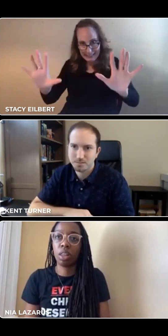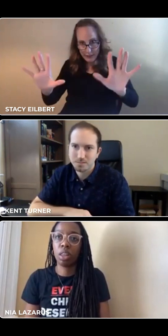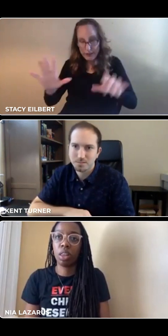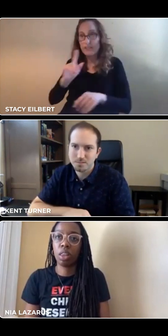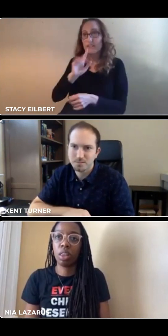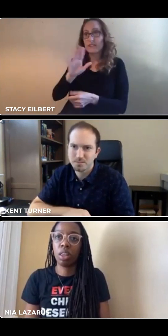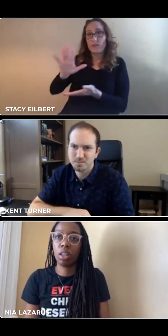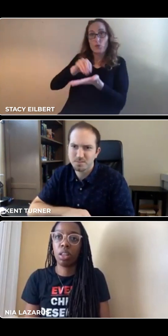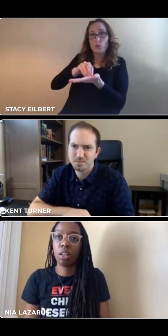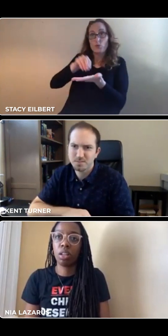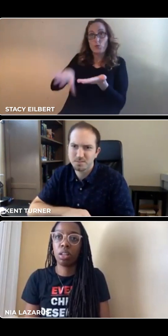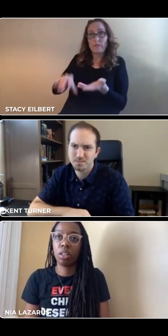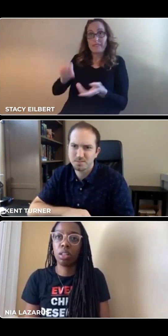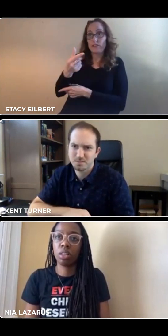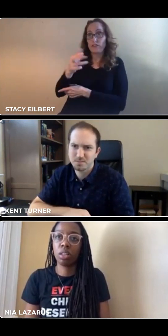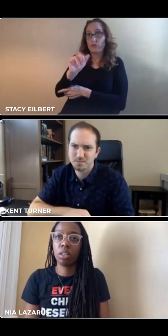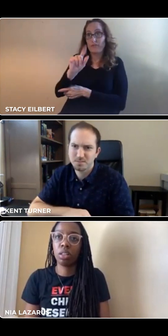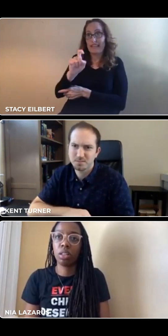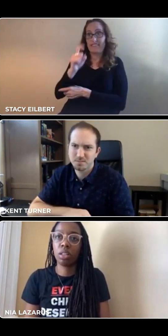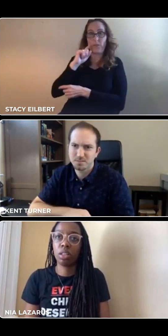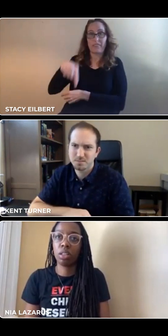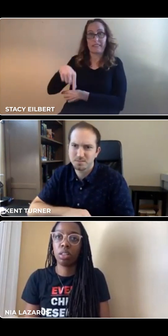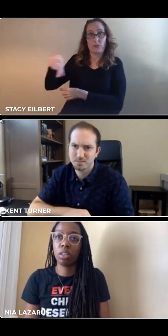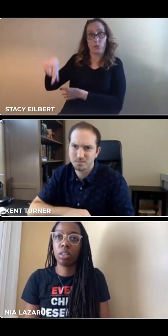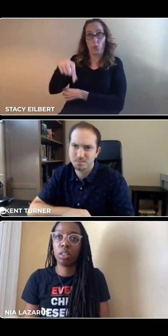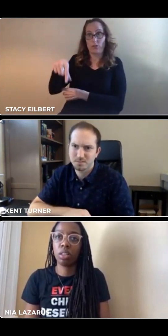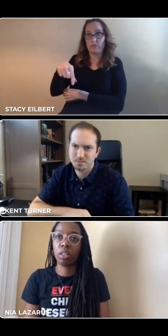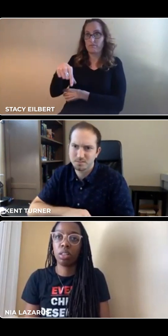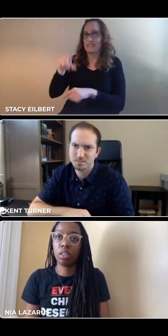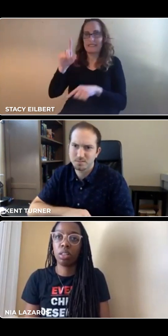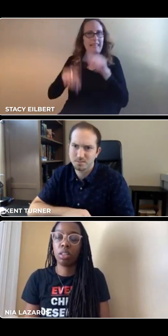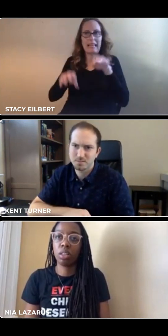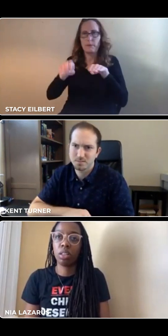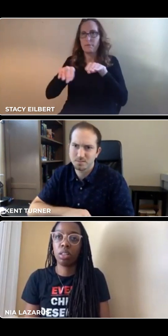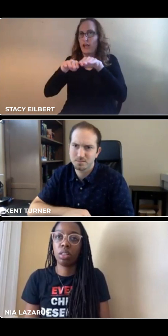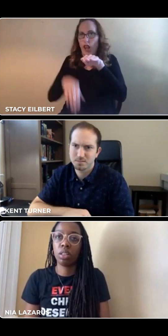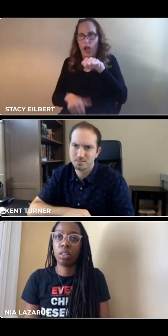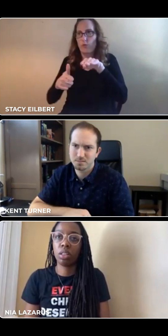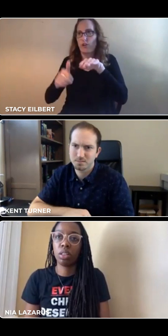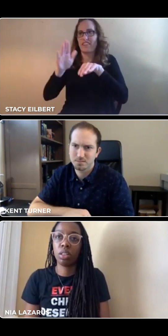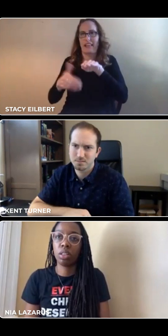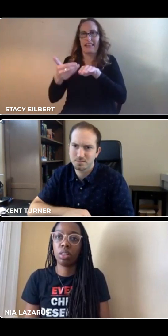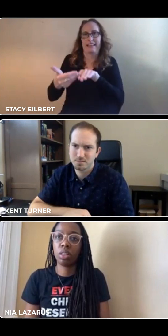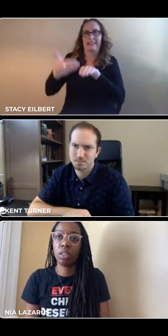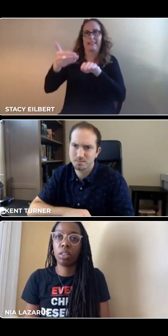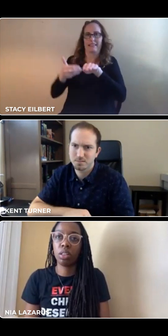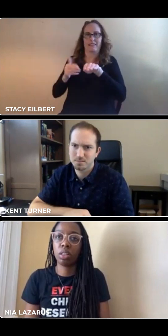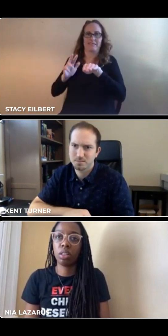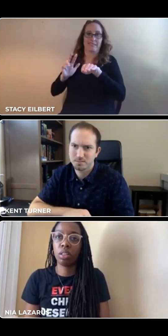that students' grades for this quarter cannot be lower than their